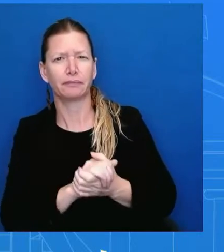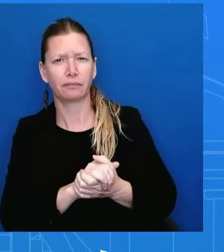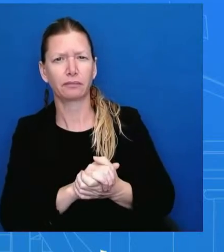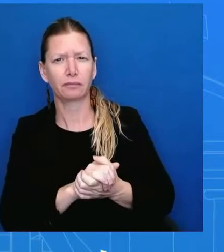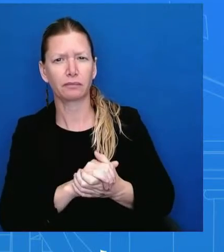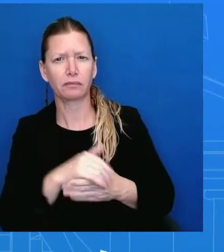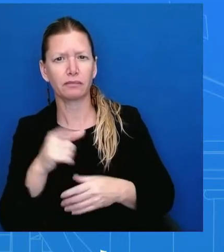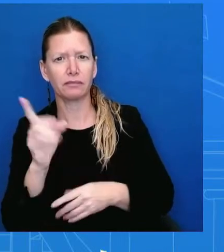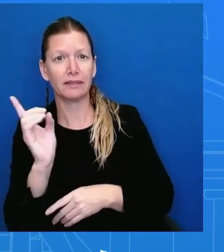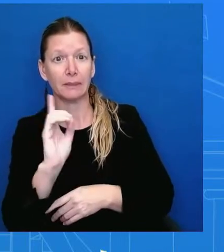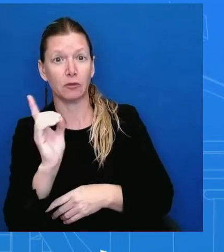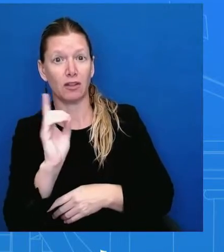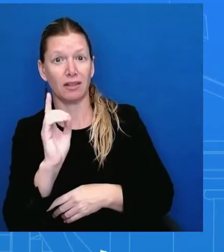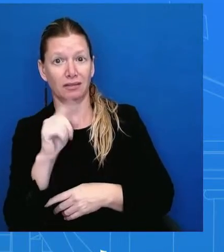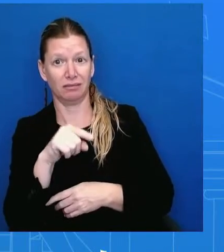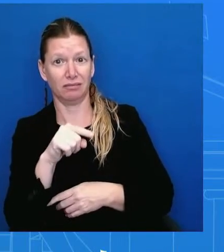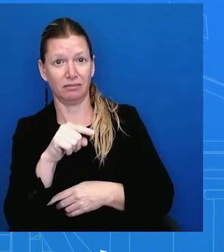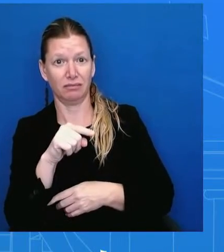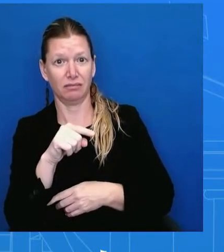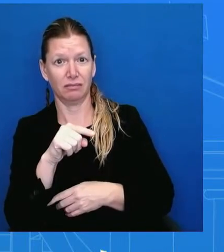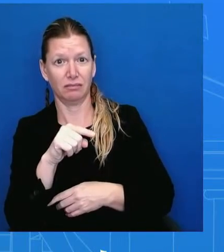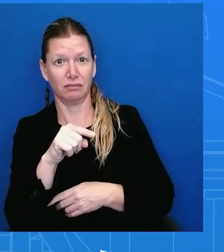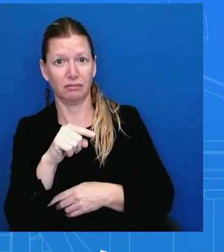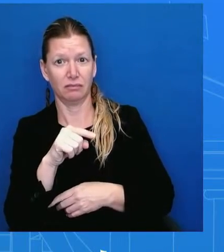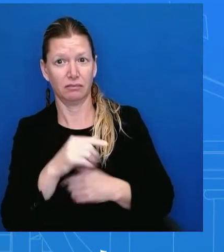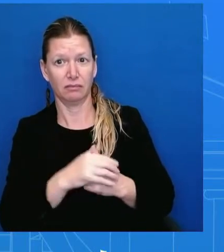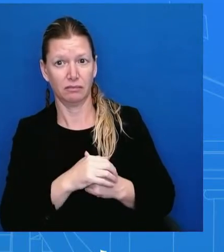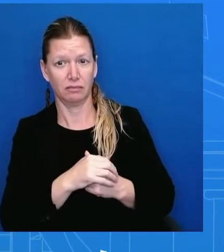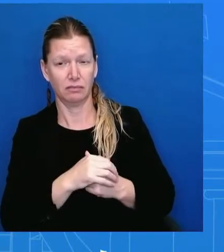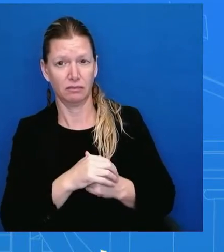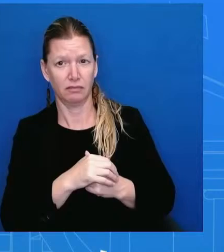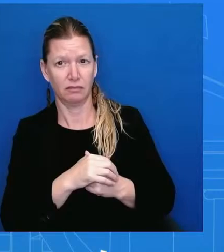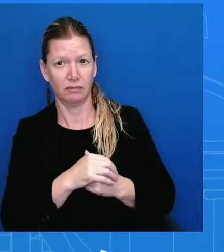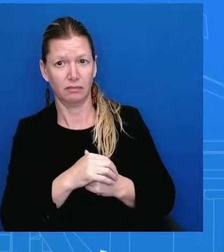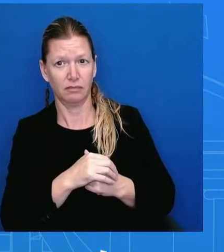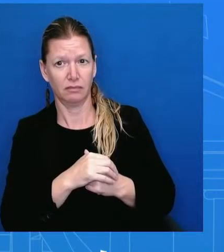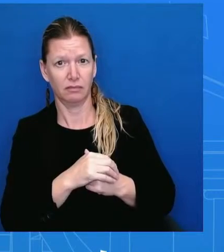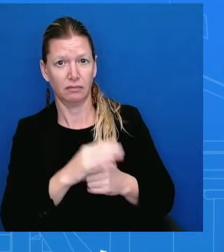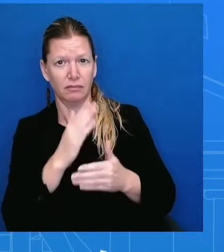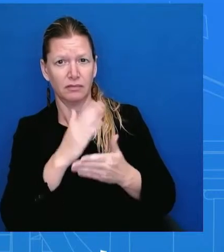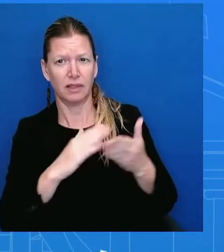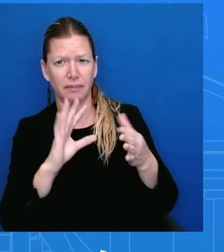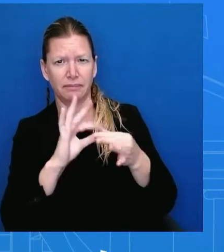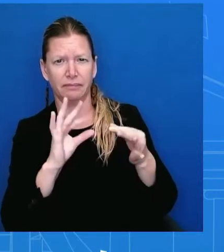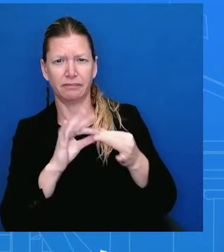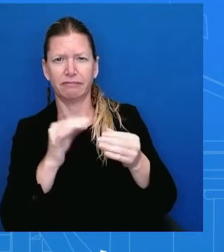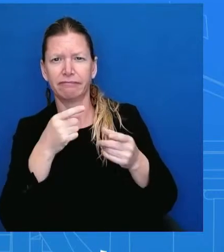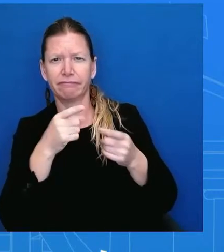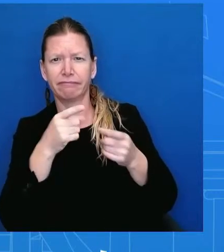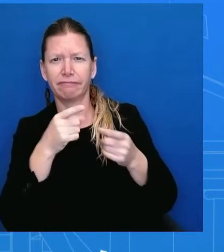criticizing the president's age and acuity were largely from Republicans. But I want to ask about -- Ms. Jean-Pierre: Yeah. The Press: -- the graphs in that story about Democrats.